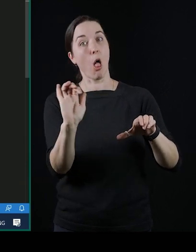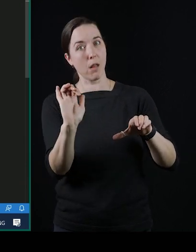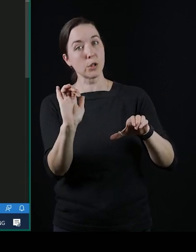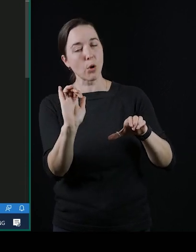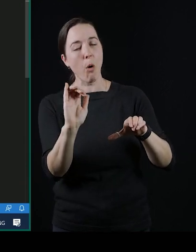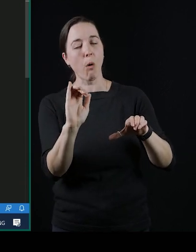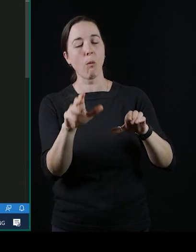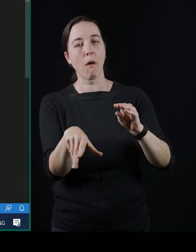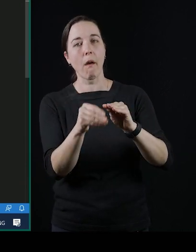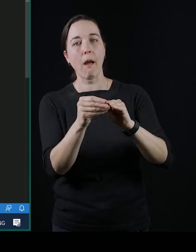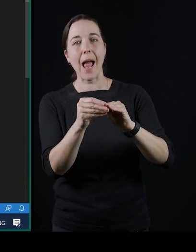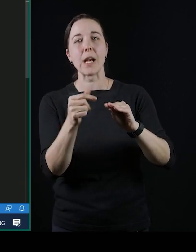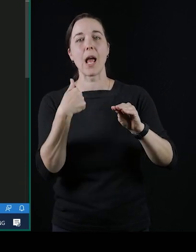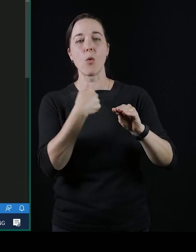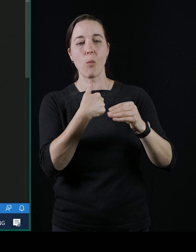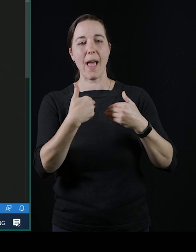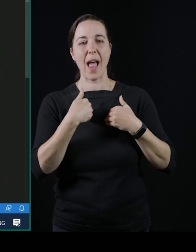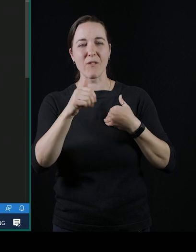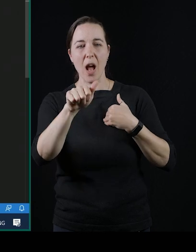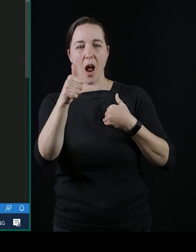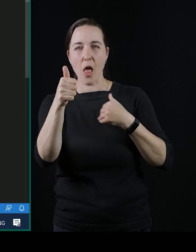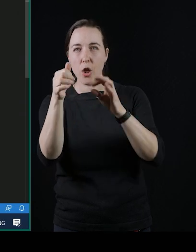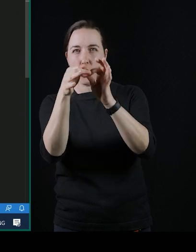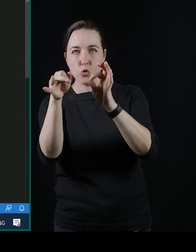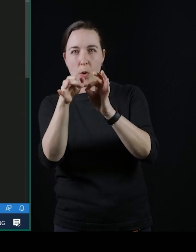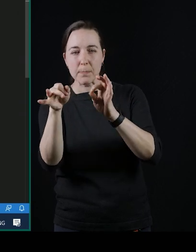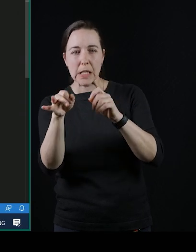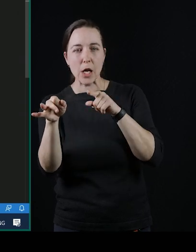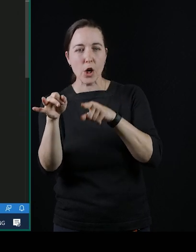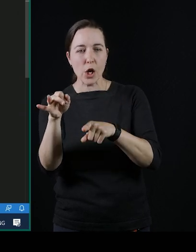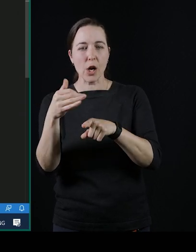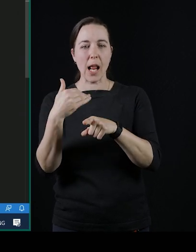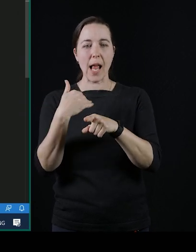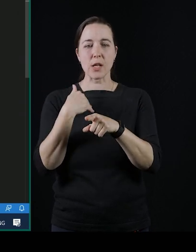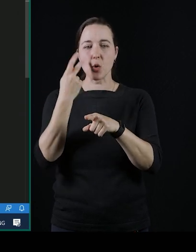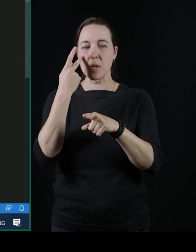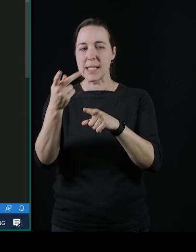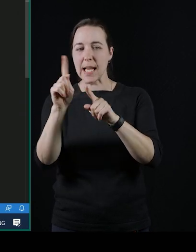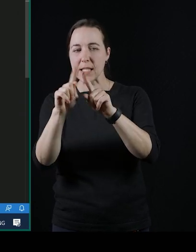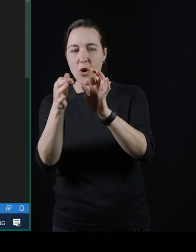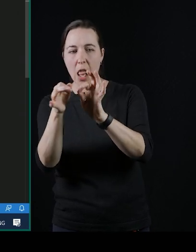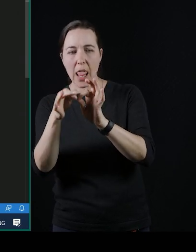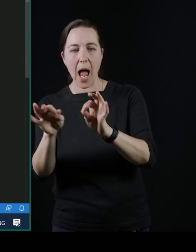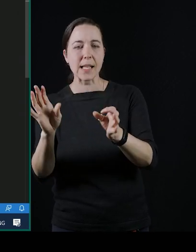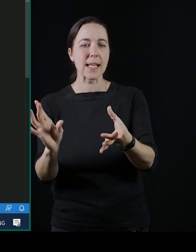And in fact that more, we have some other freedom here with strings, client beginning, client disconnect